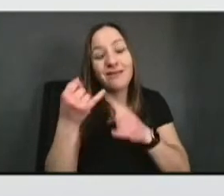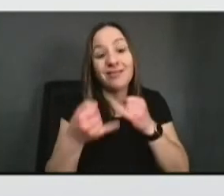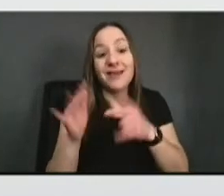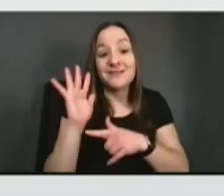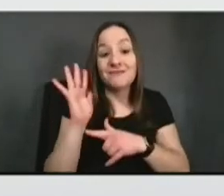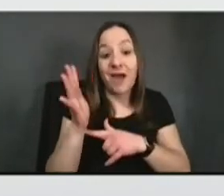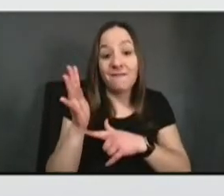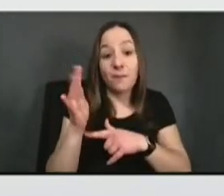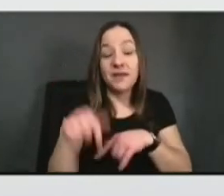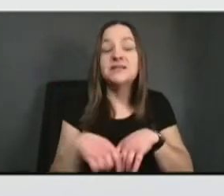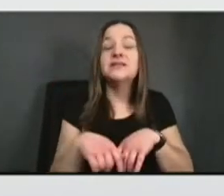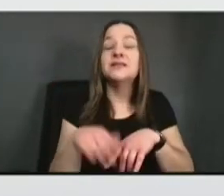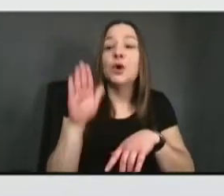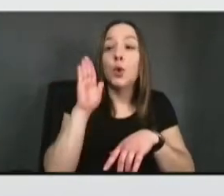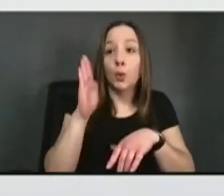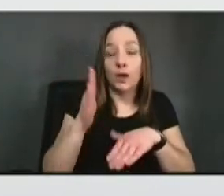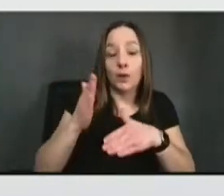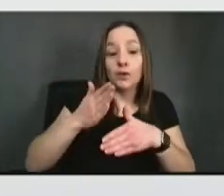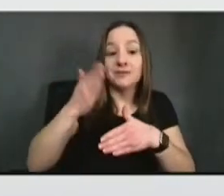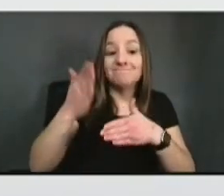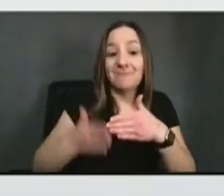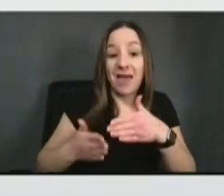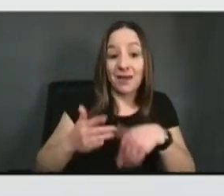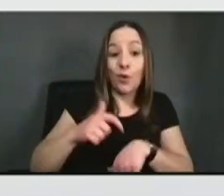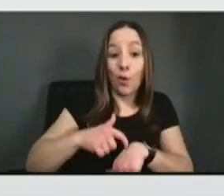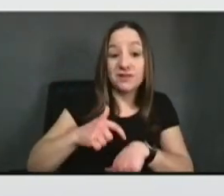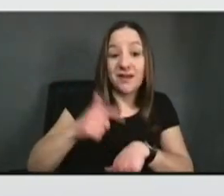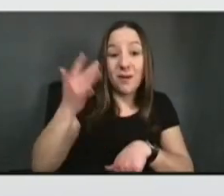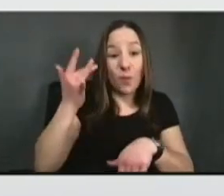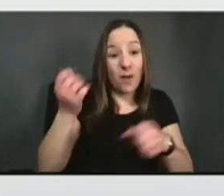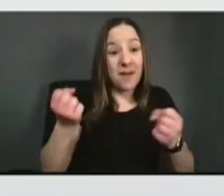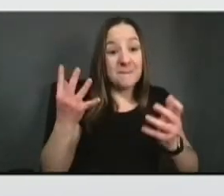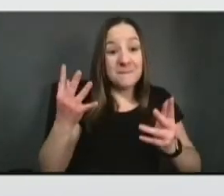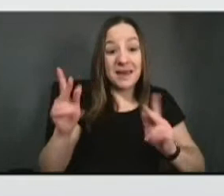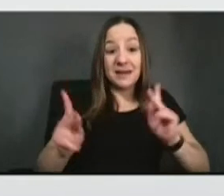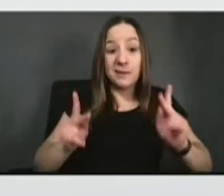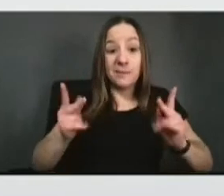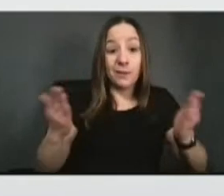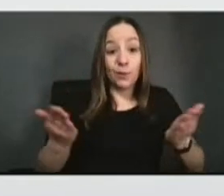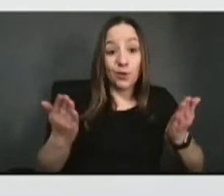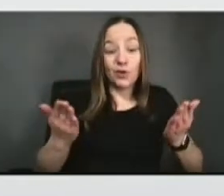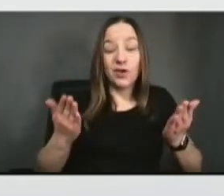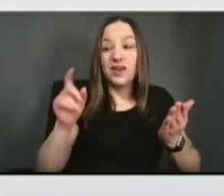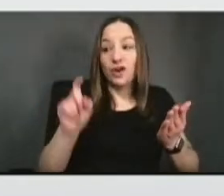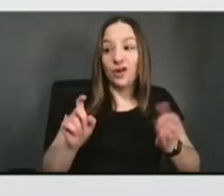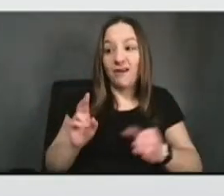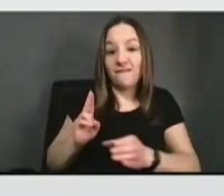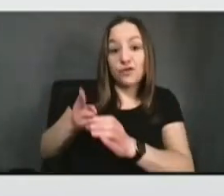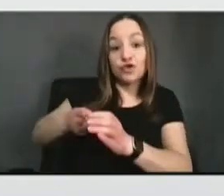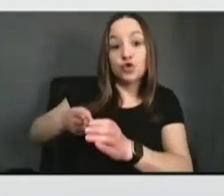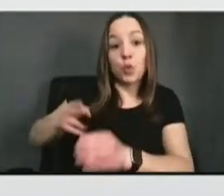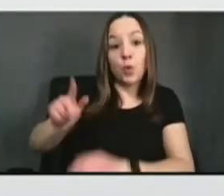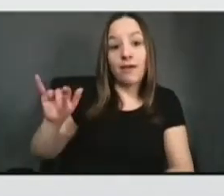, Dr Dawson. I'm just watching the clock. Now We're in our last five minutes of the program. We will finish on time because the